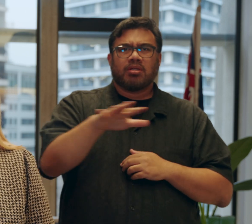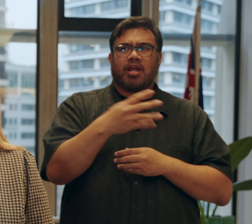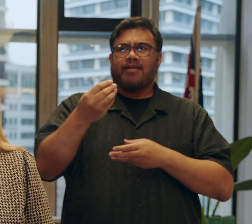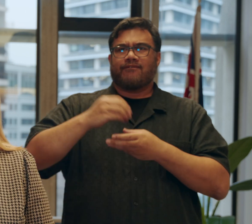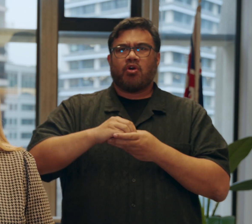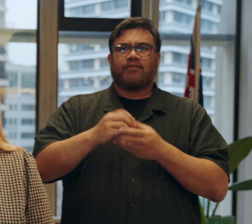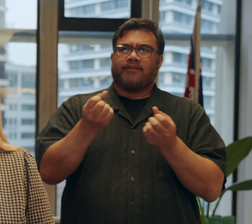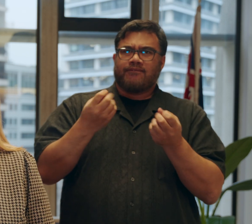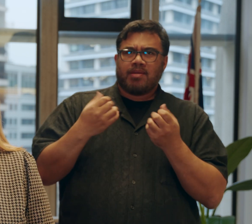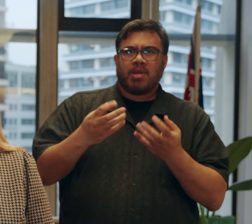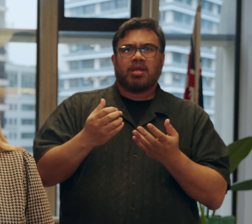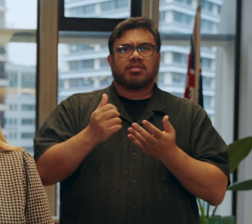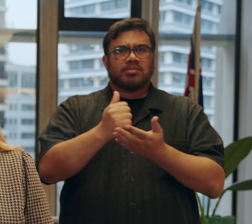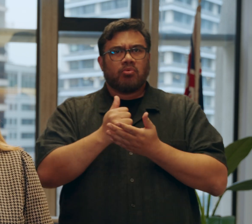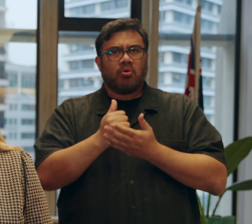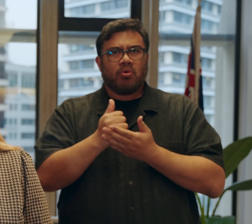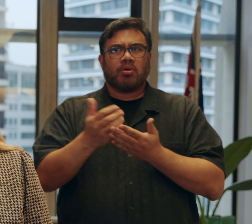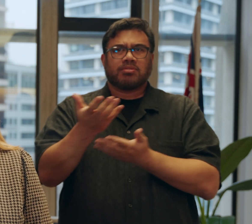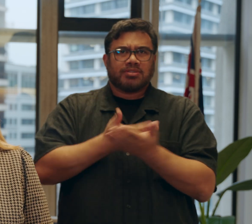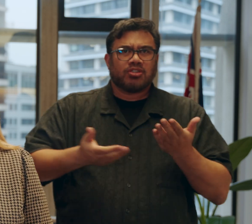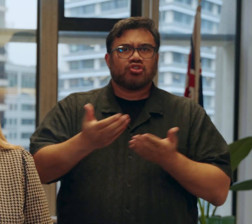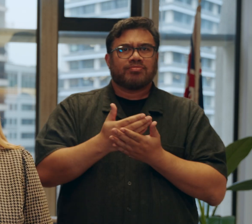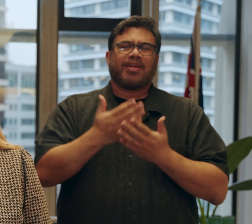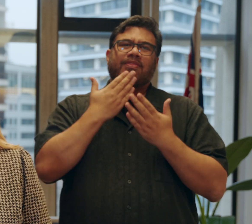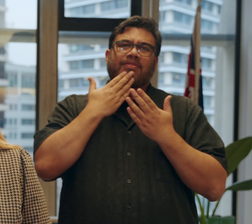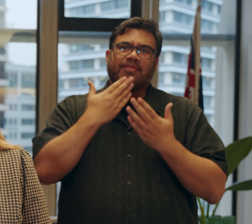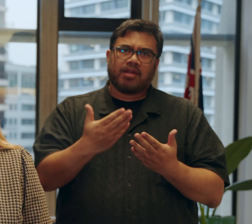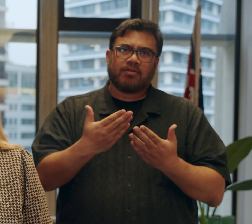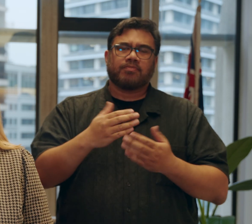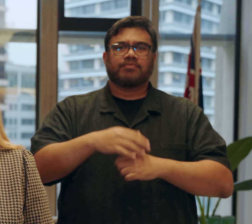for their involvement and the feedback on this important work. Thank you.